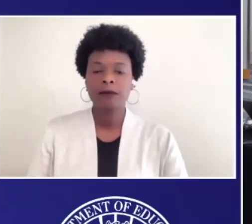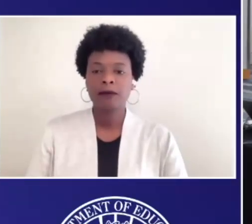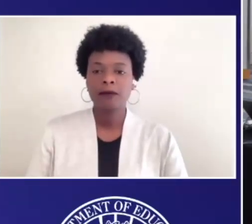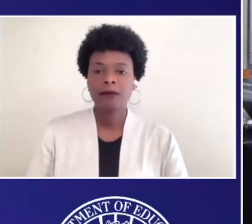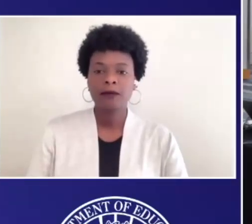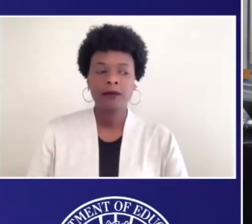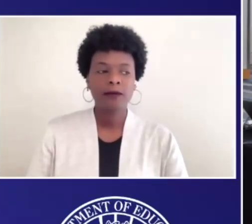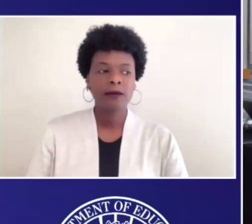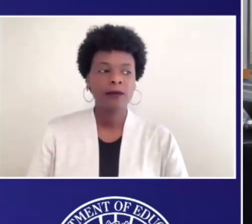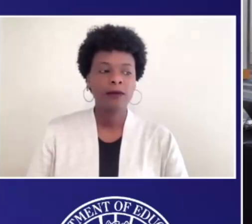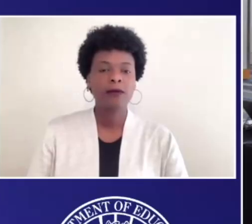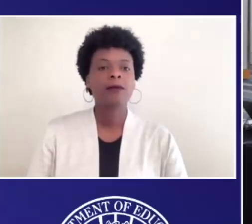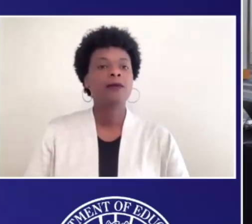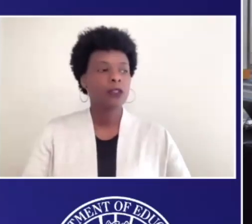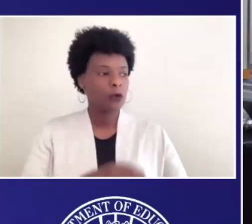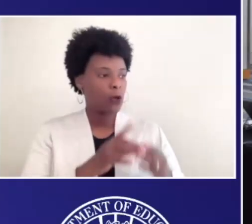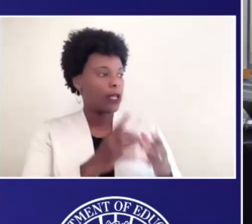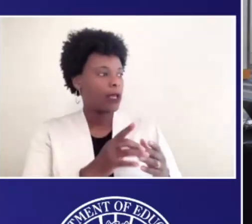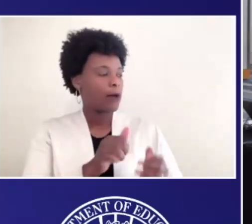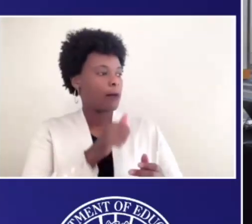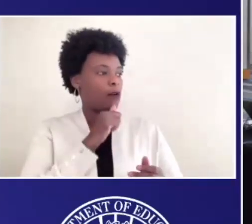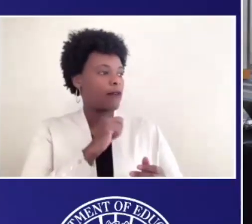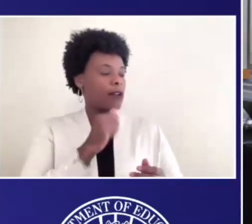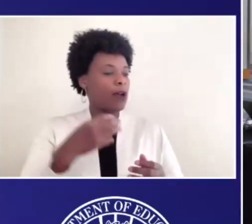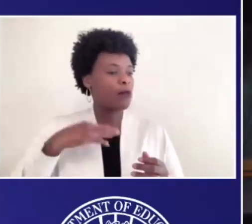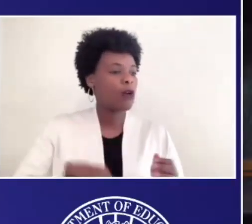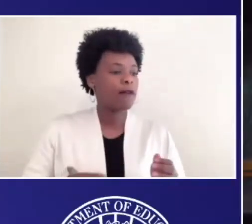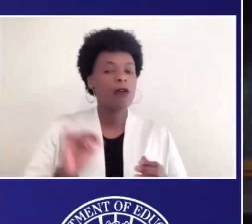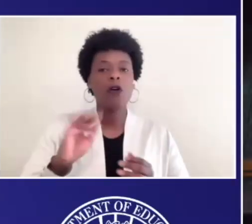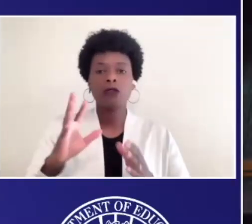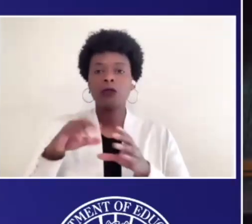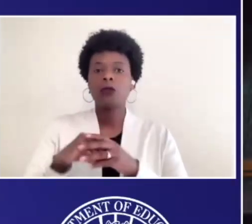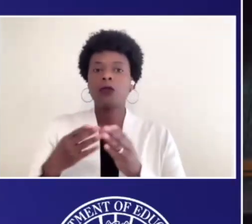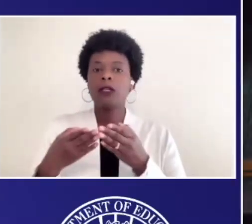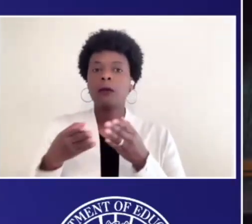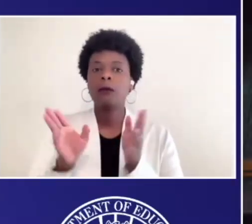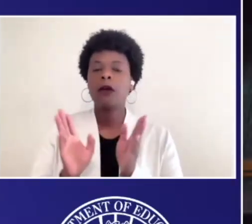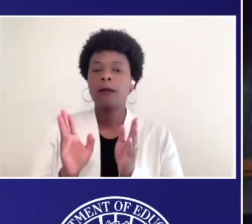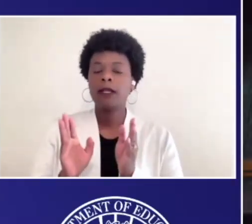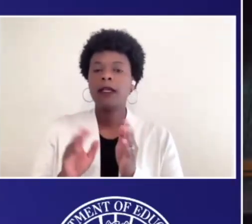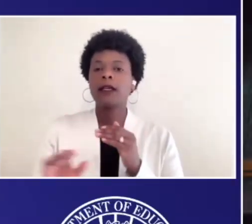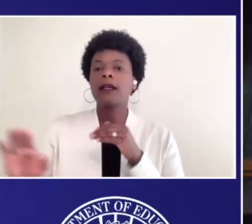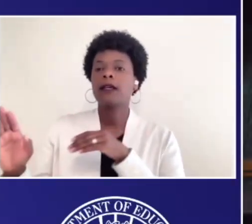So, led by private nonprofit, also including public proprietary and the